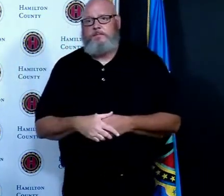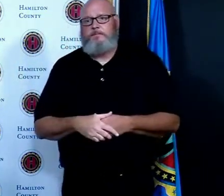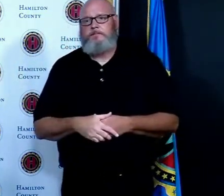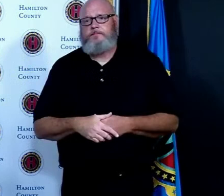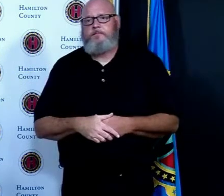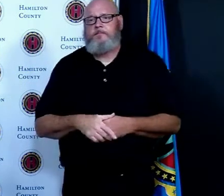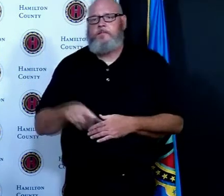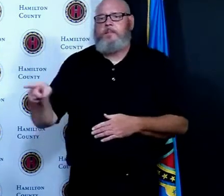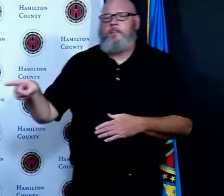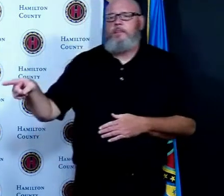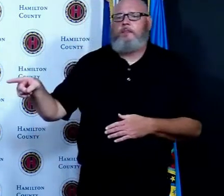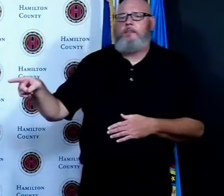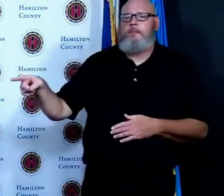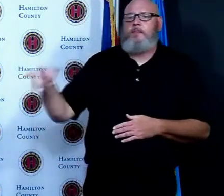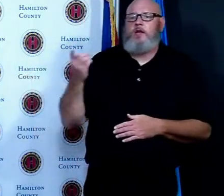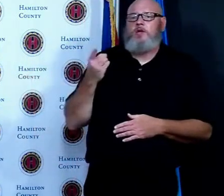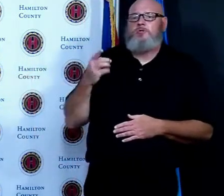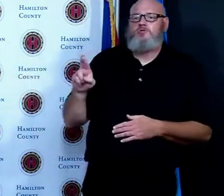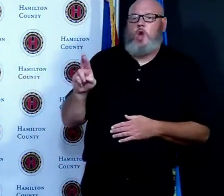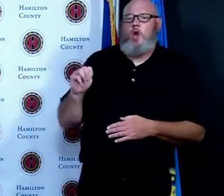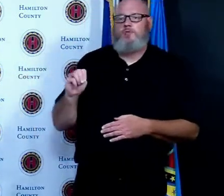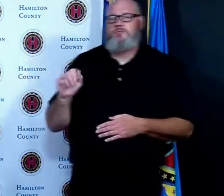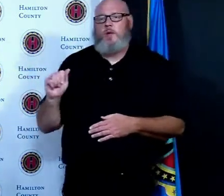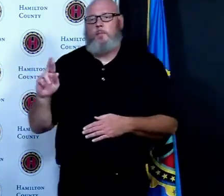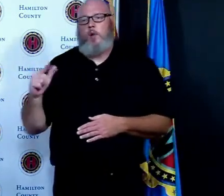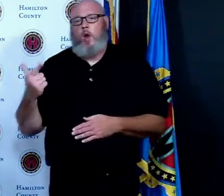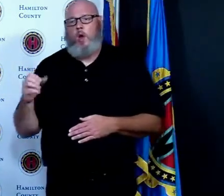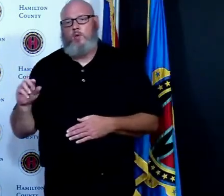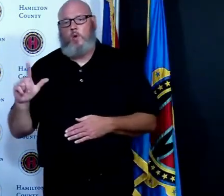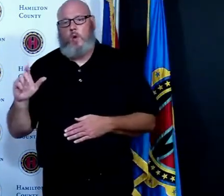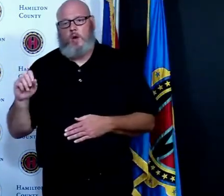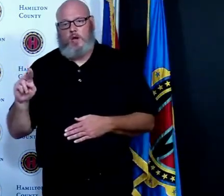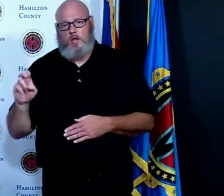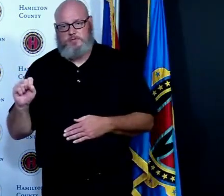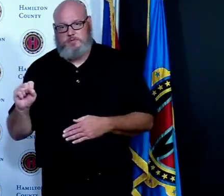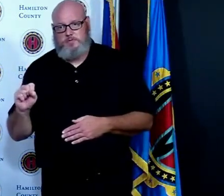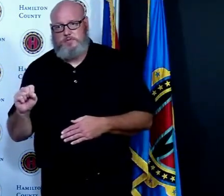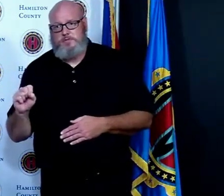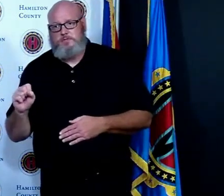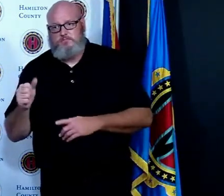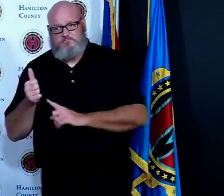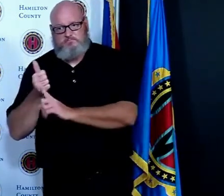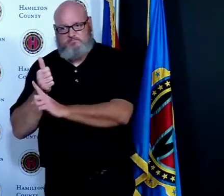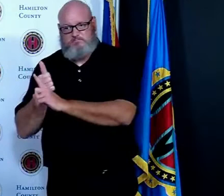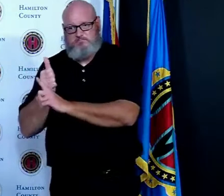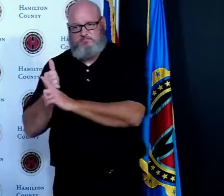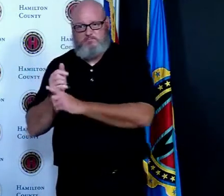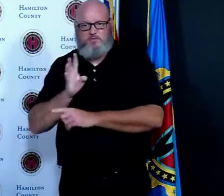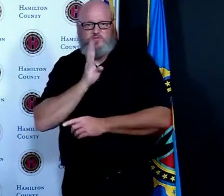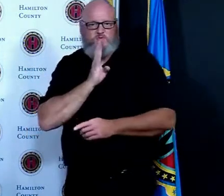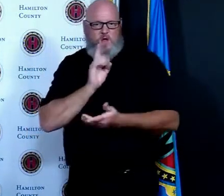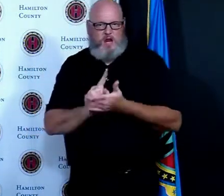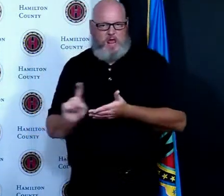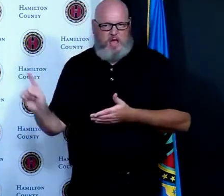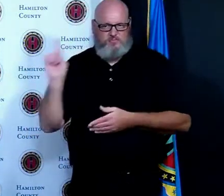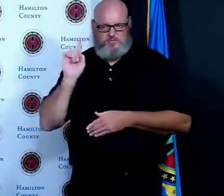obviously was sounding the alarm appropriately and always talks about the the sort of worst